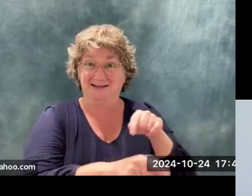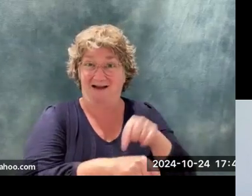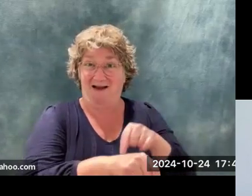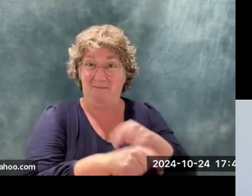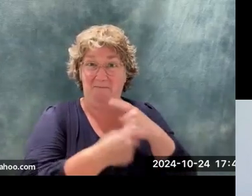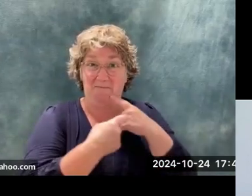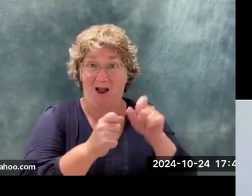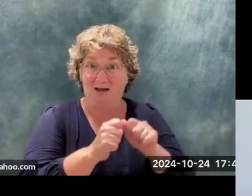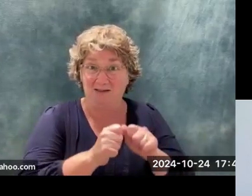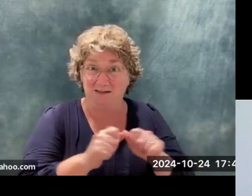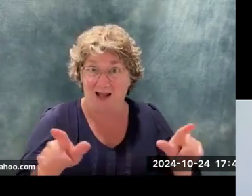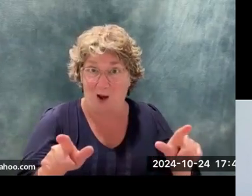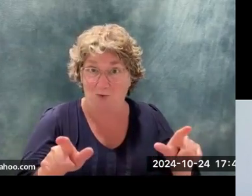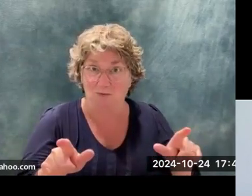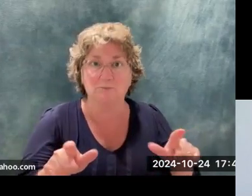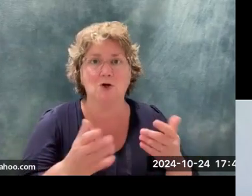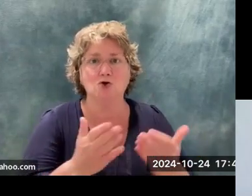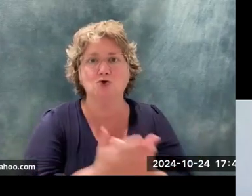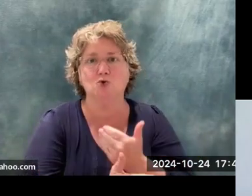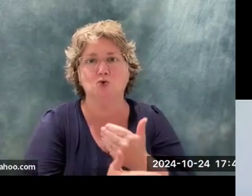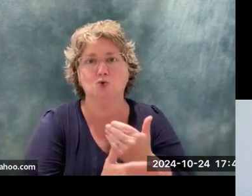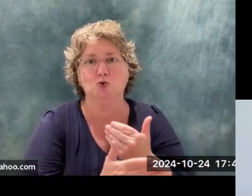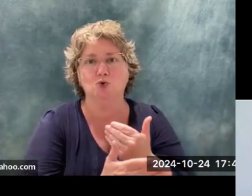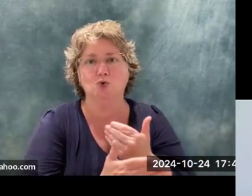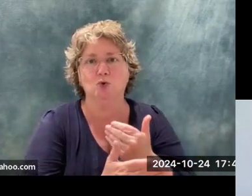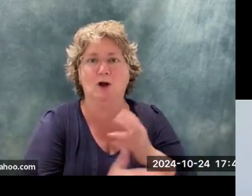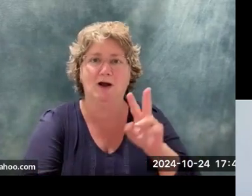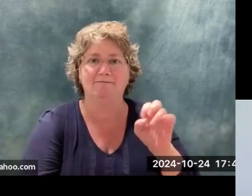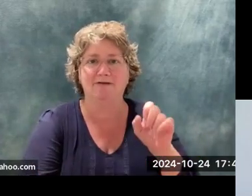and became prominent, but the really good news is